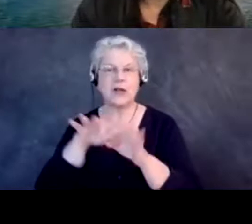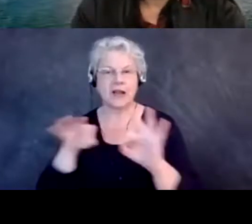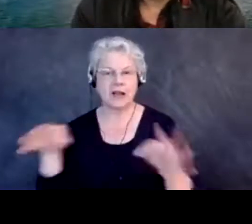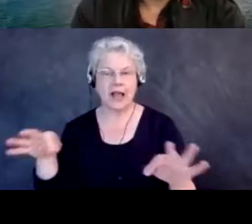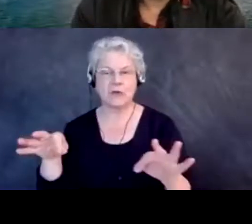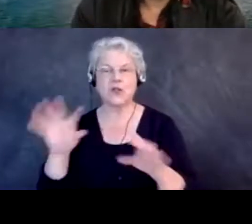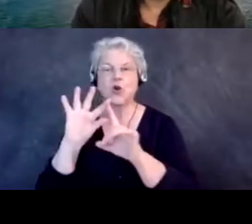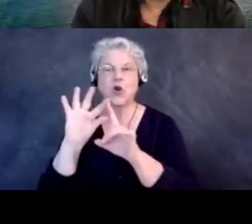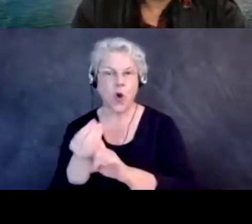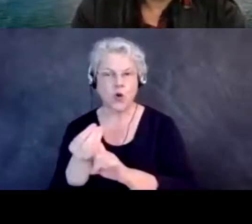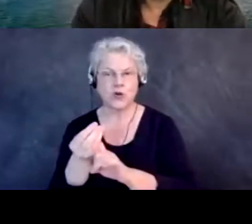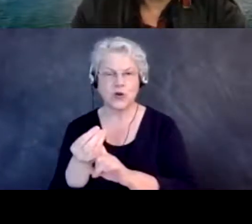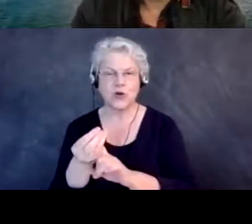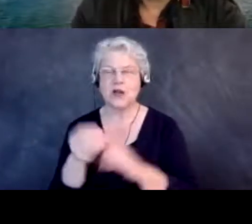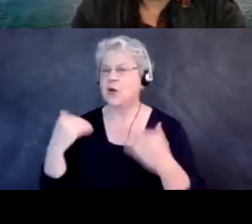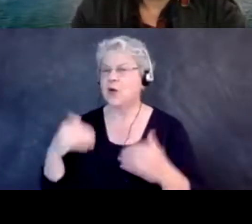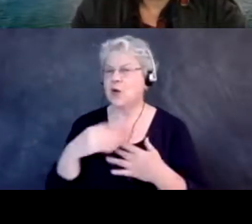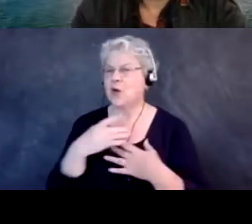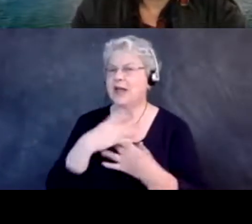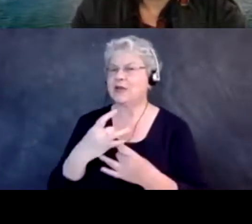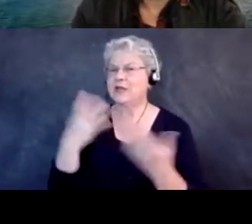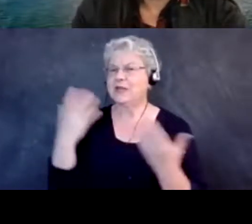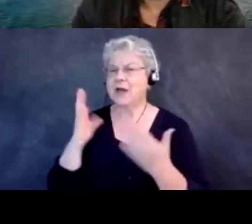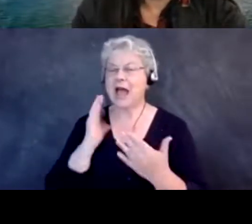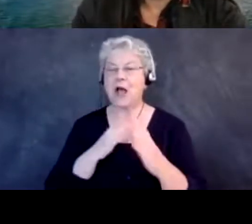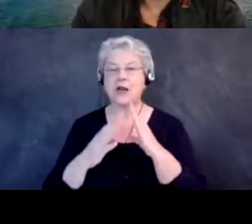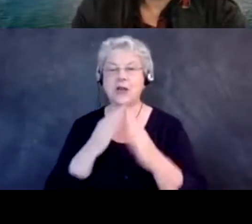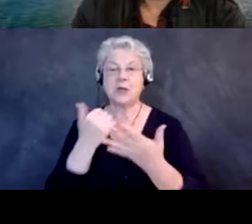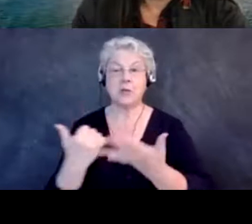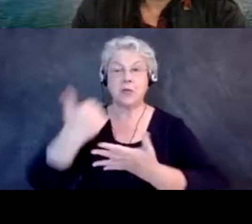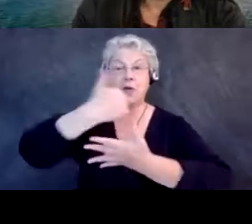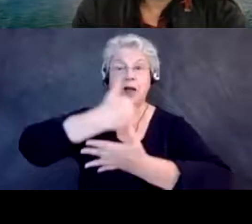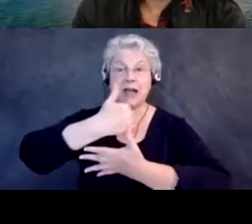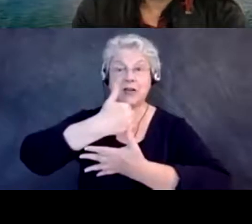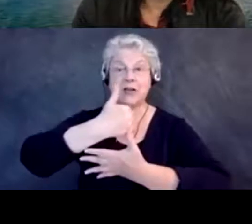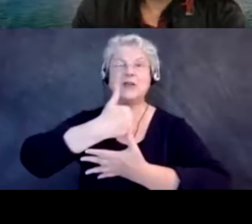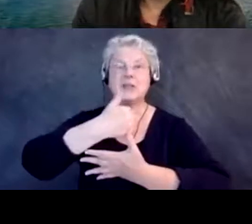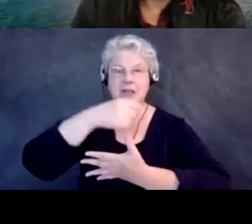An what's interesting too is that our community prioritized these directions as well, and they